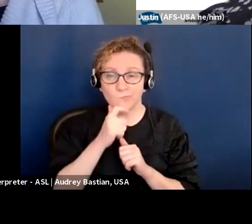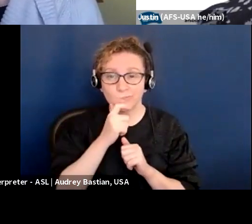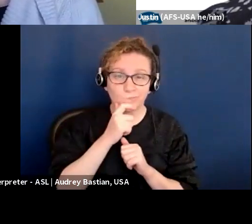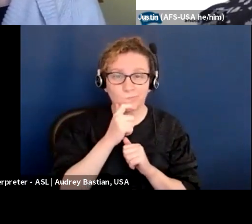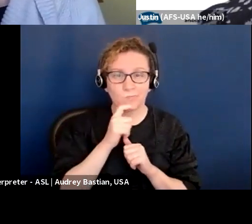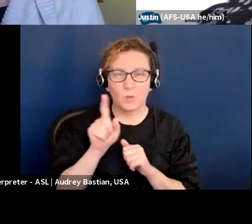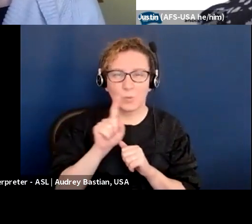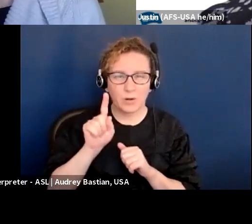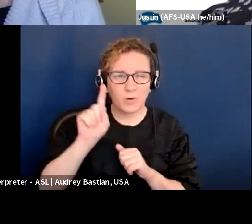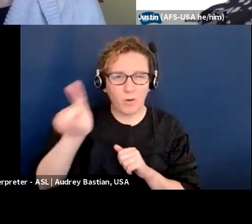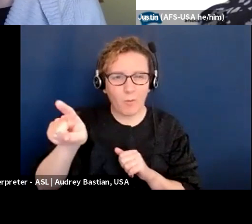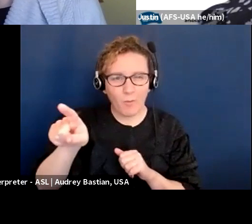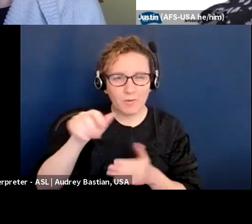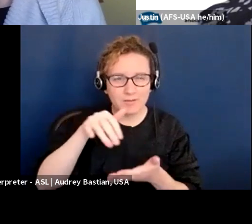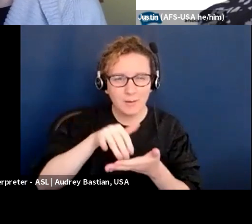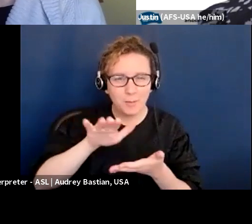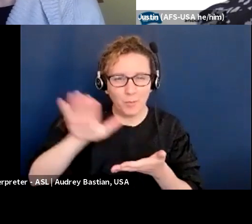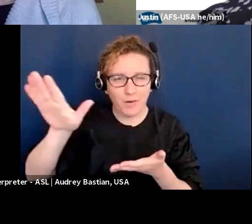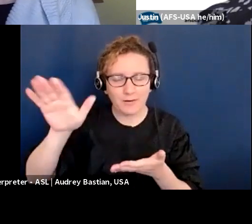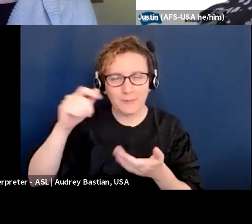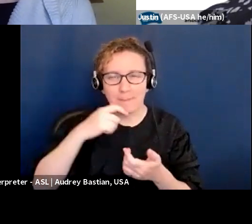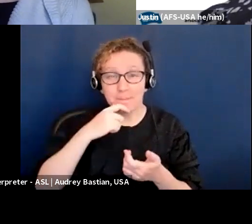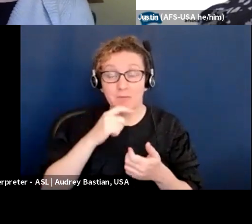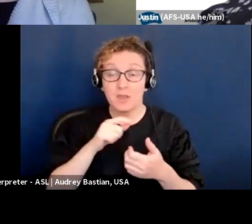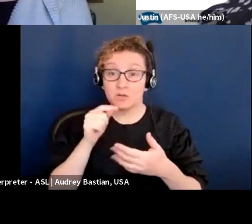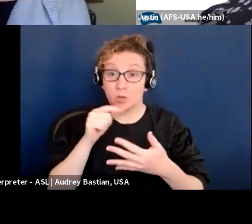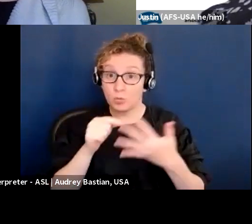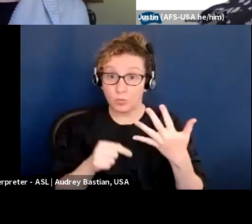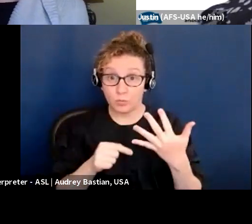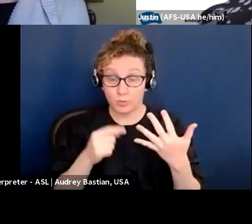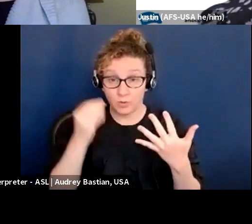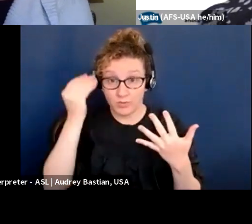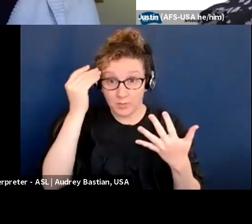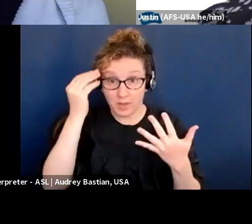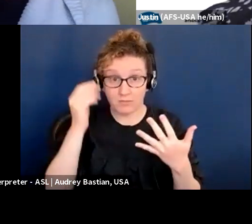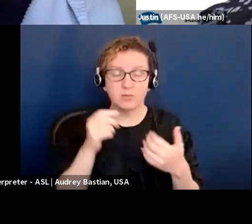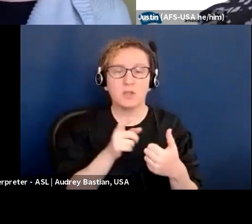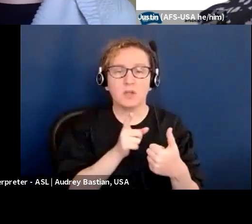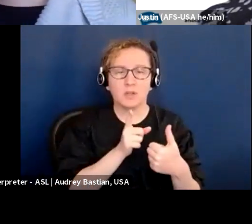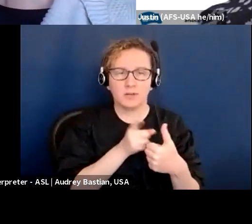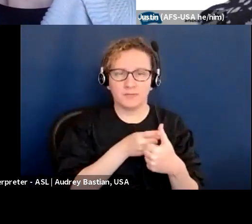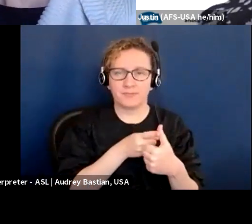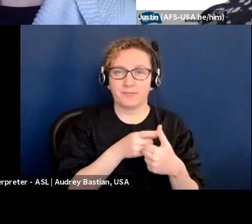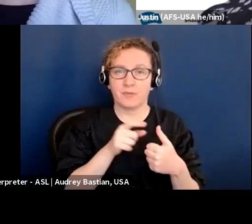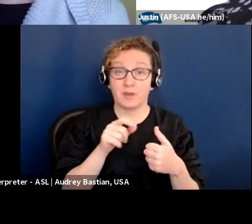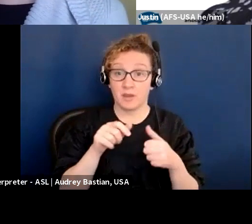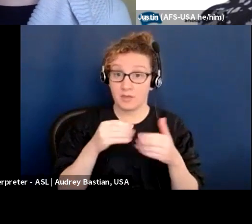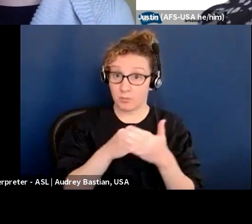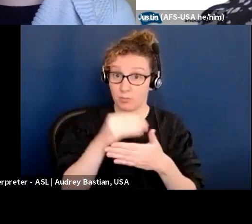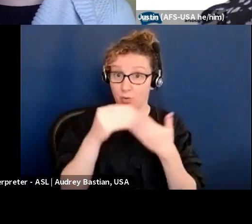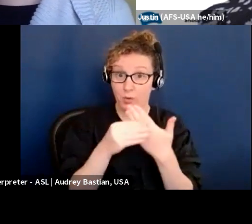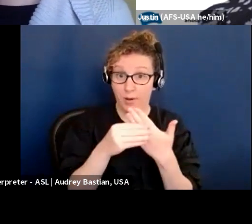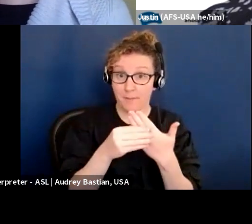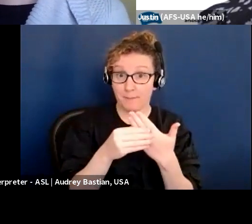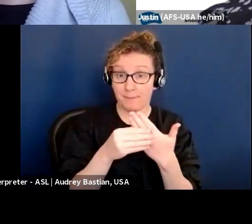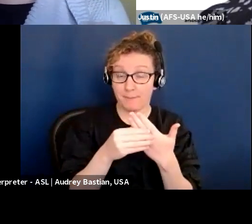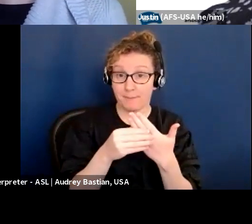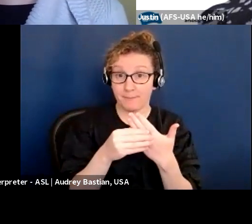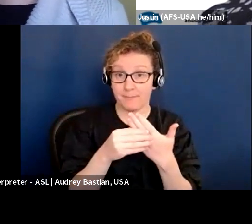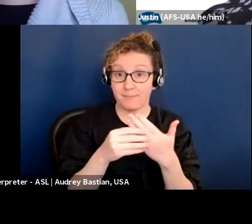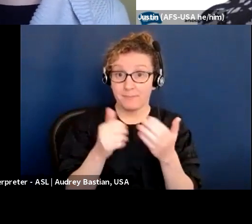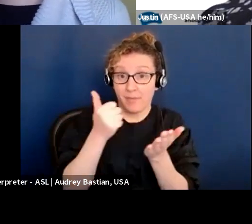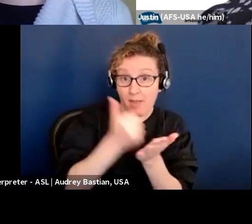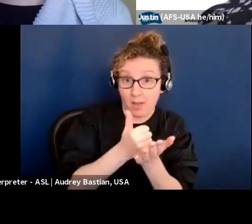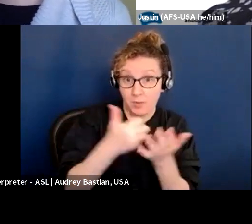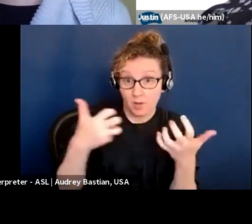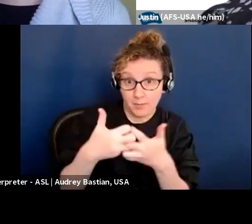First, as we mentioned earlier, it is the ability for the program to help make accommodations